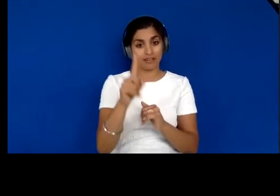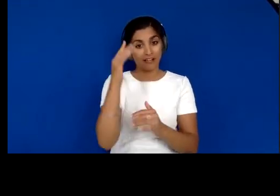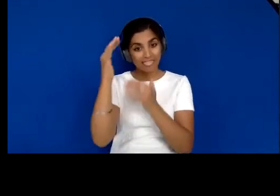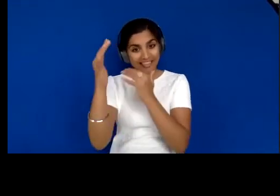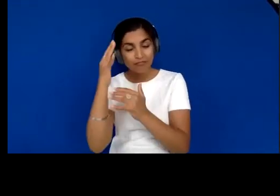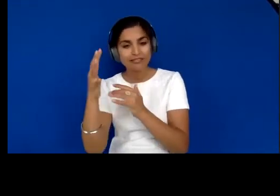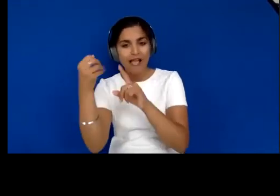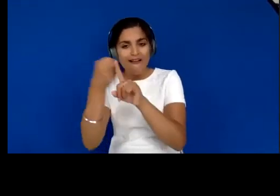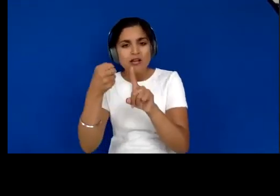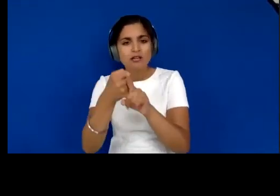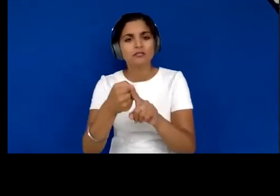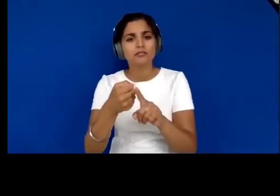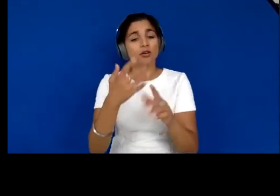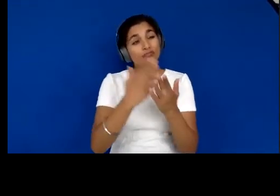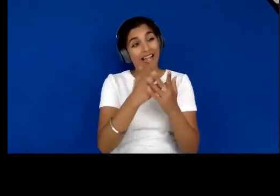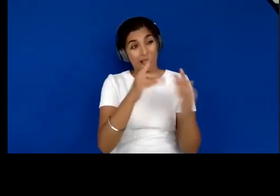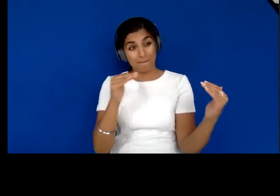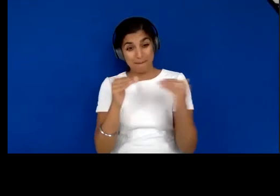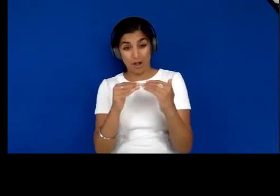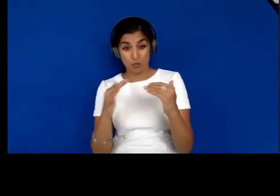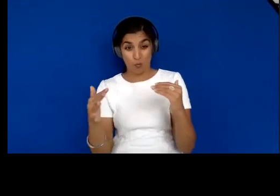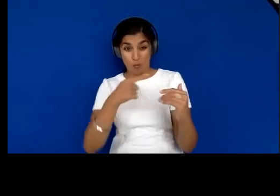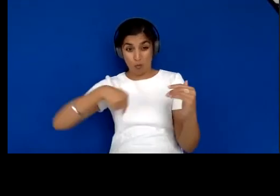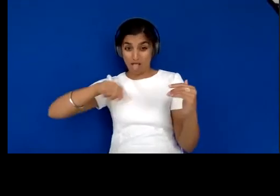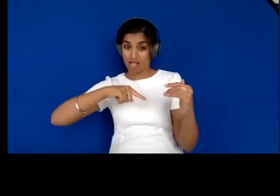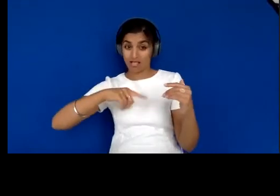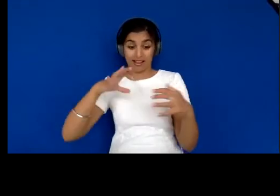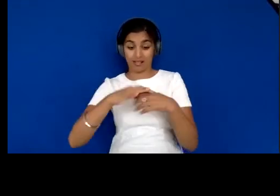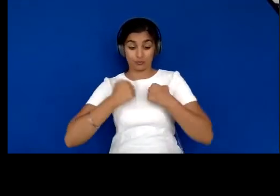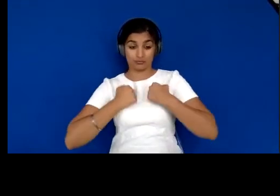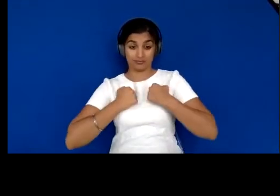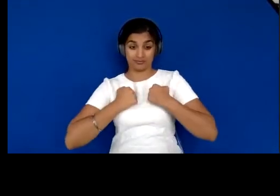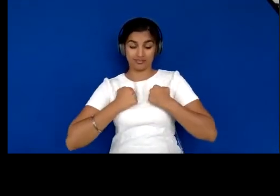necessarily match the experiences faced by Latin American disabled people